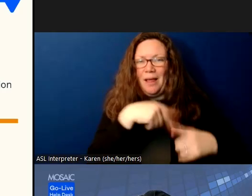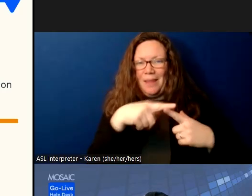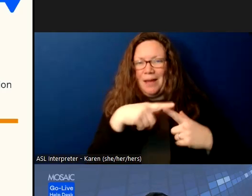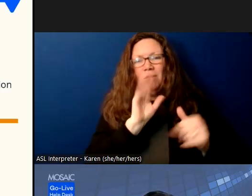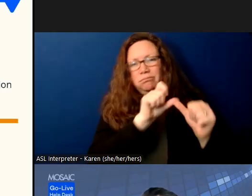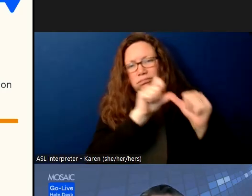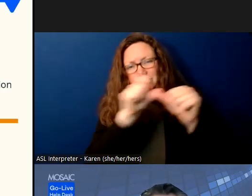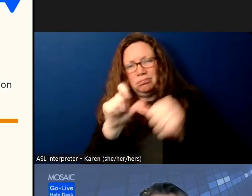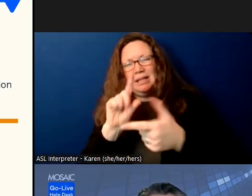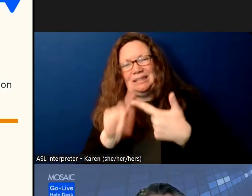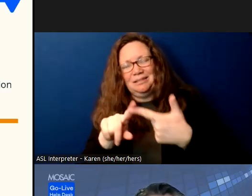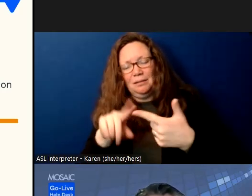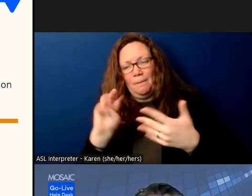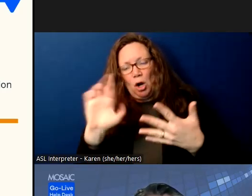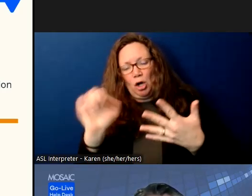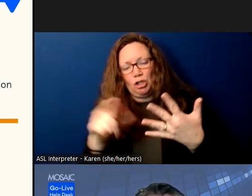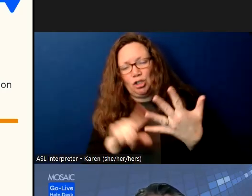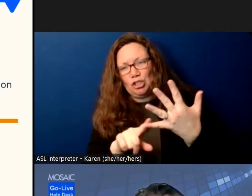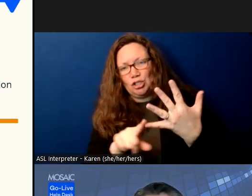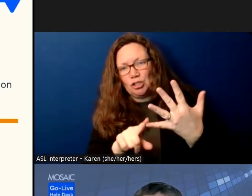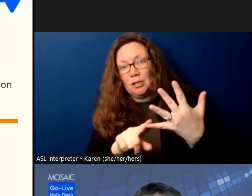And, we will at some point